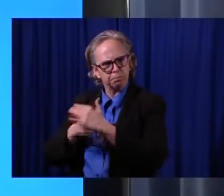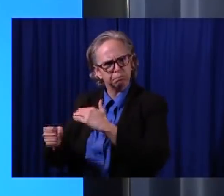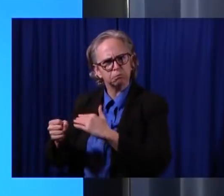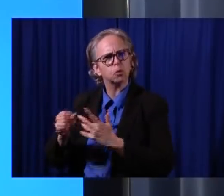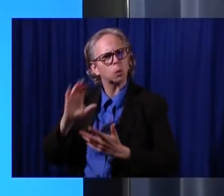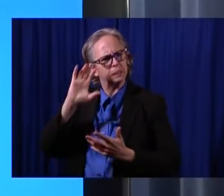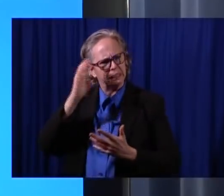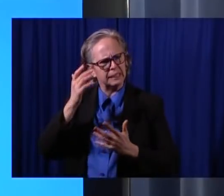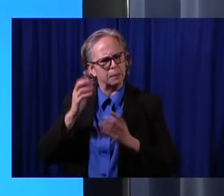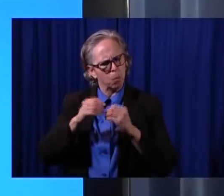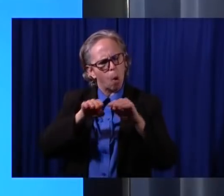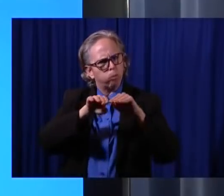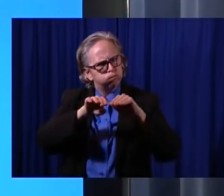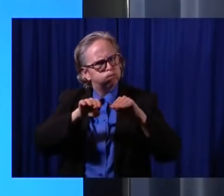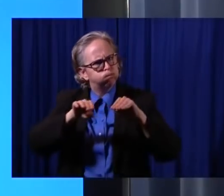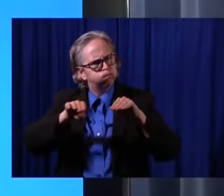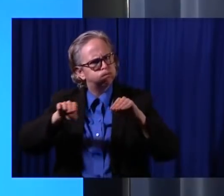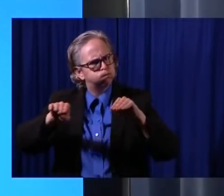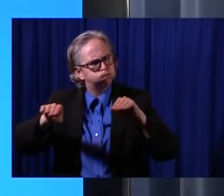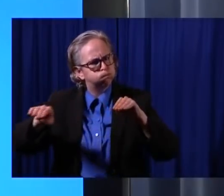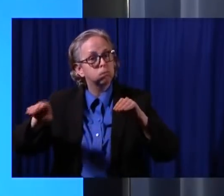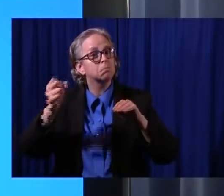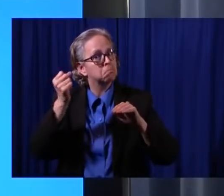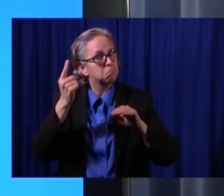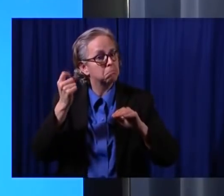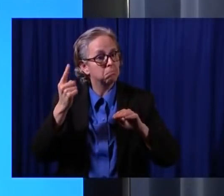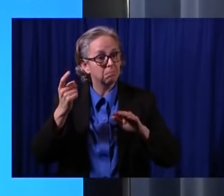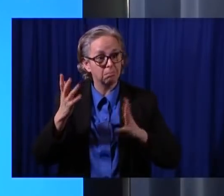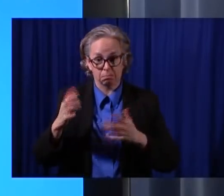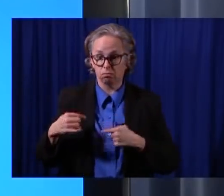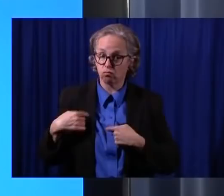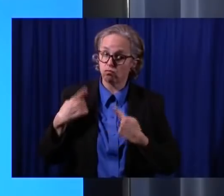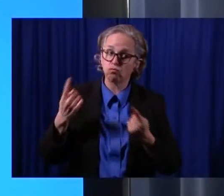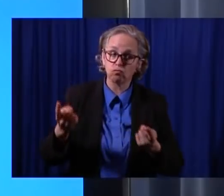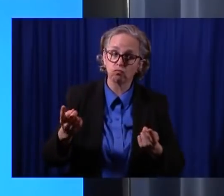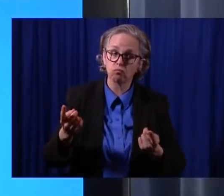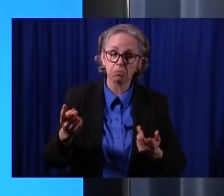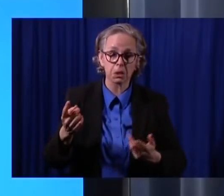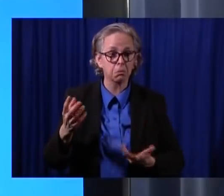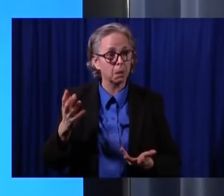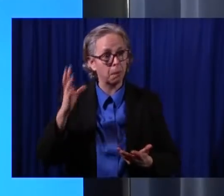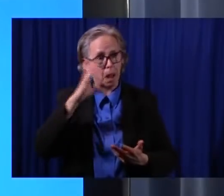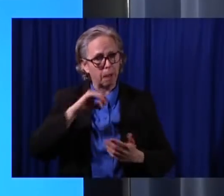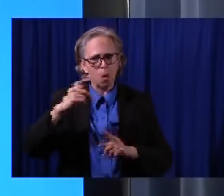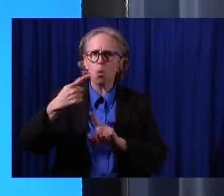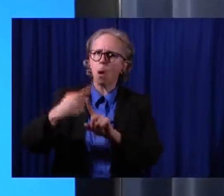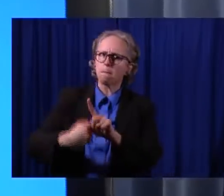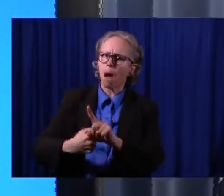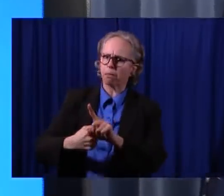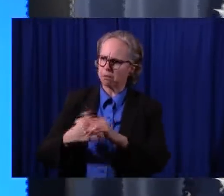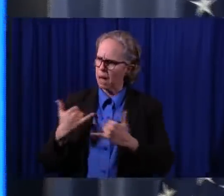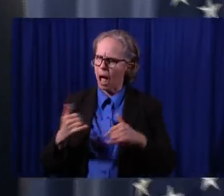HOSPITALIZATIONS AND SLIGHTLY UNDER WITH THE AVERAGE HAS BEEN.